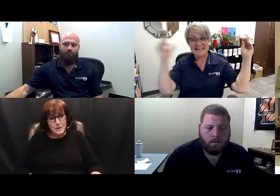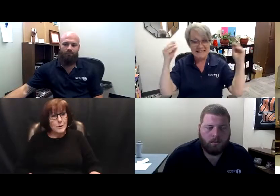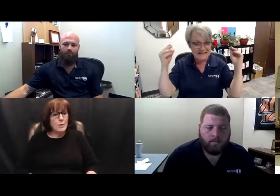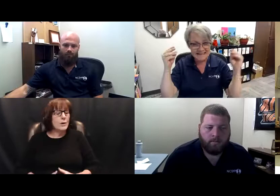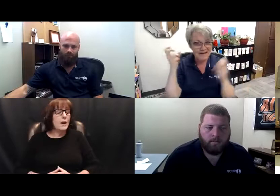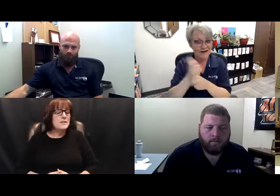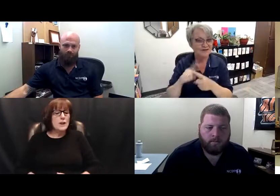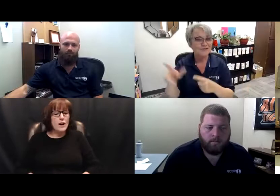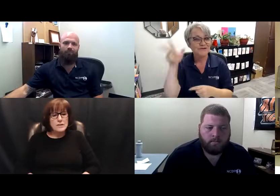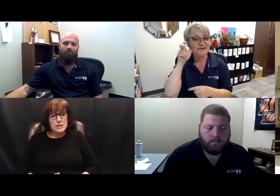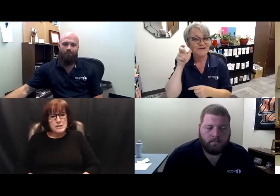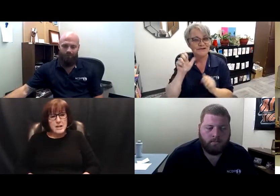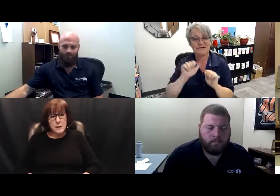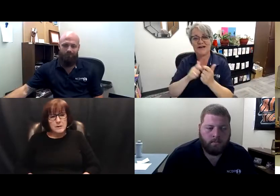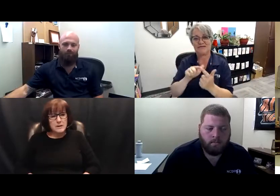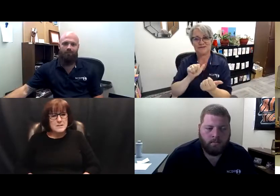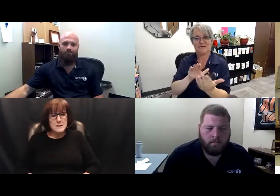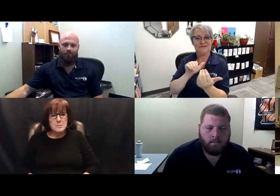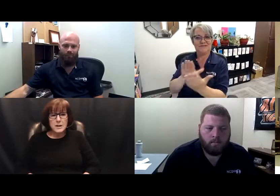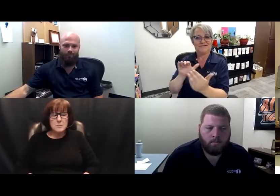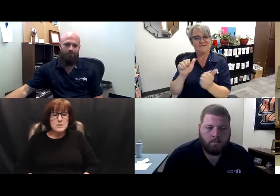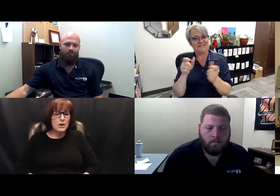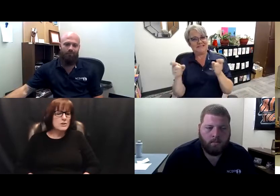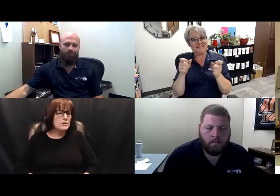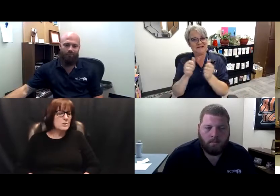or lots of conversations happening at the same time it's hard to